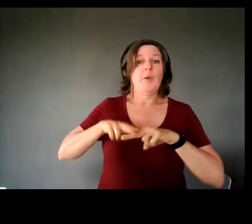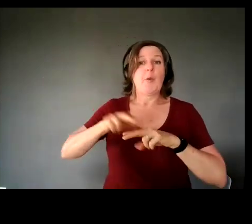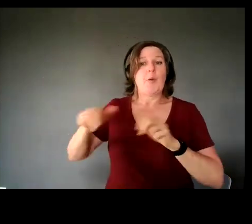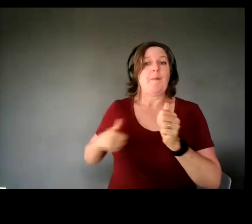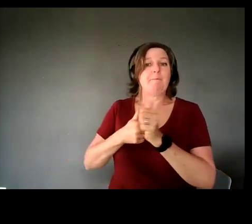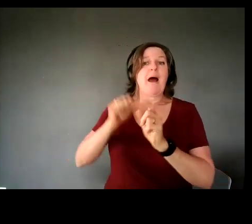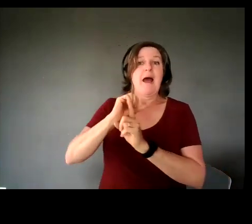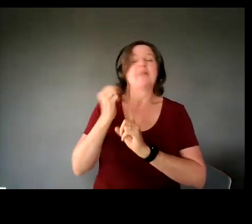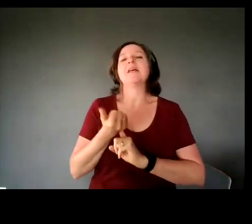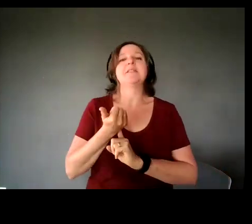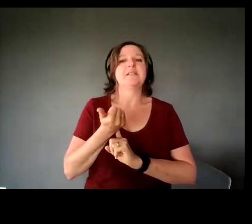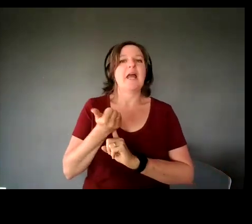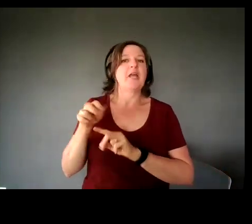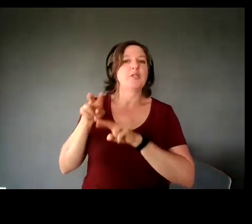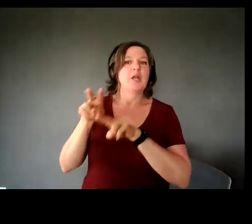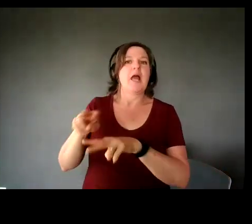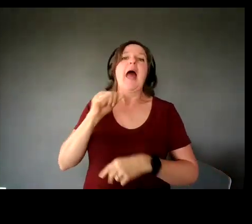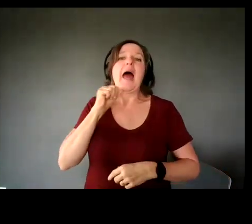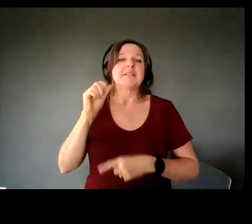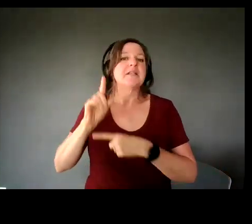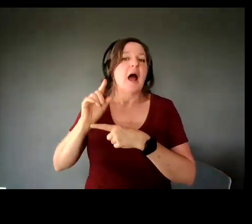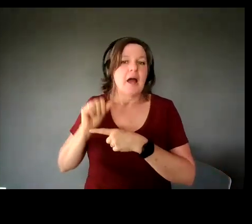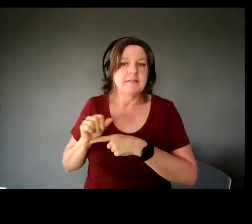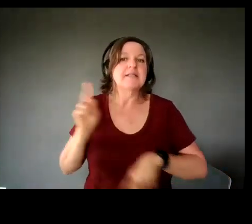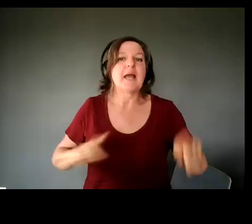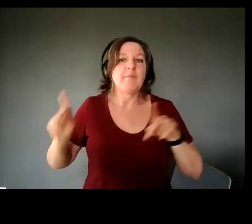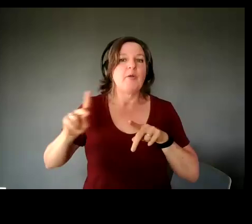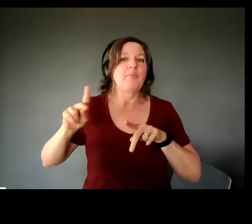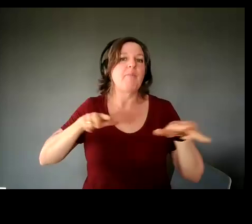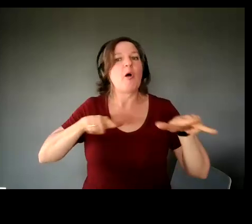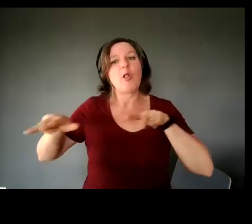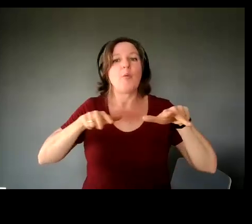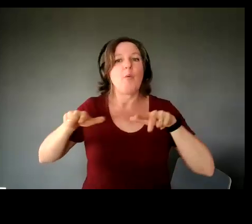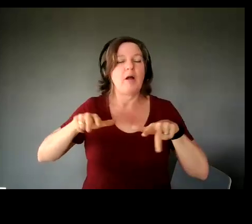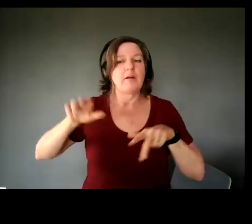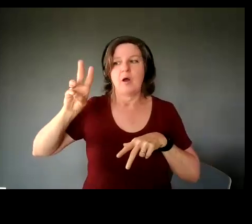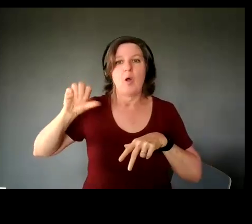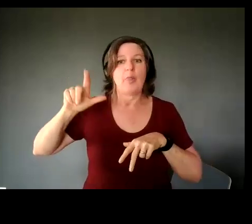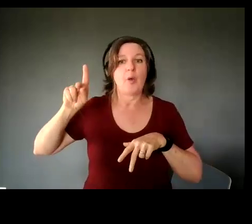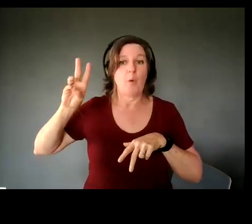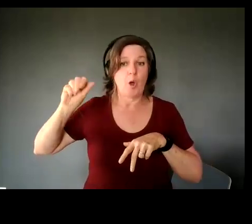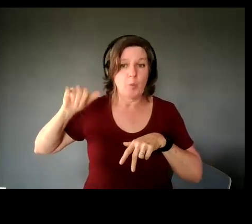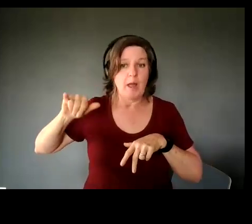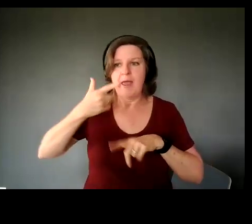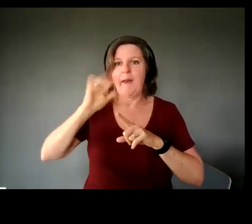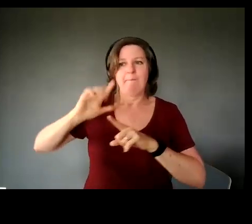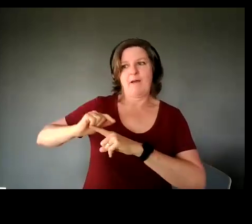it is there turn to own the spotlight and roll down the catwalk. The character with CP